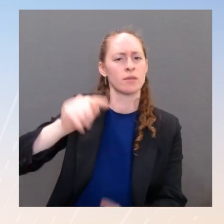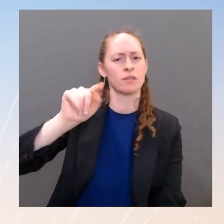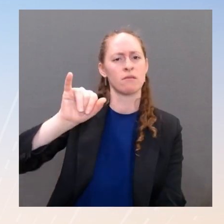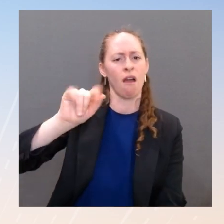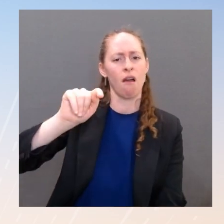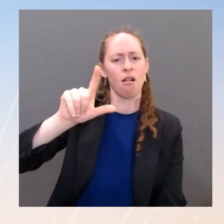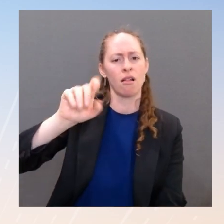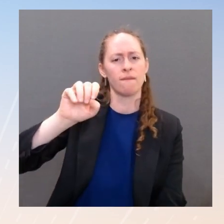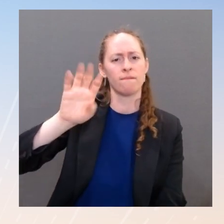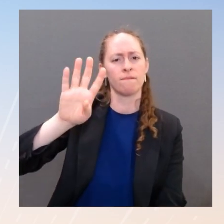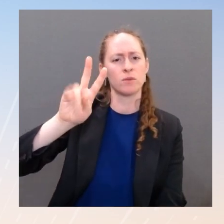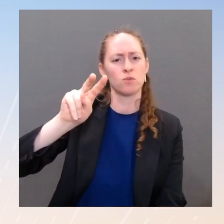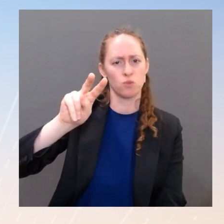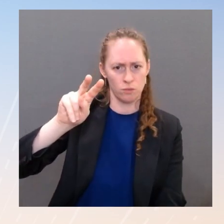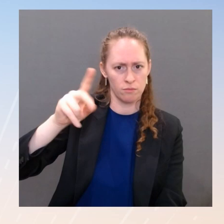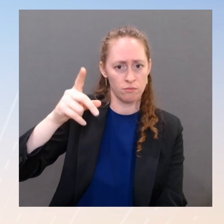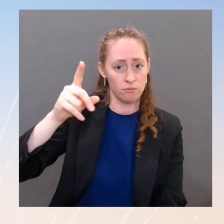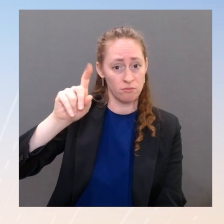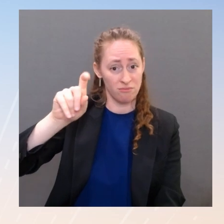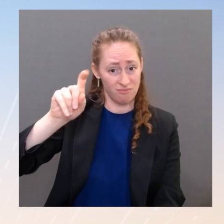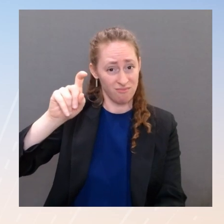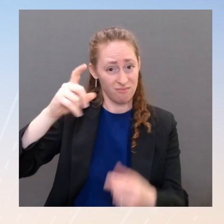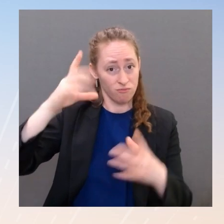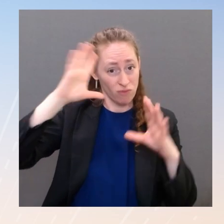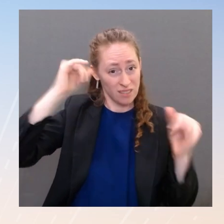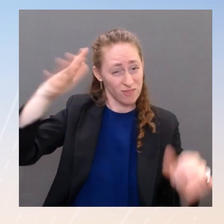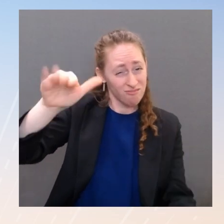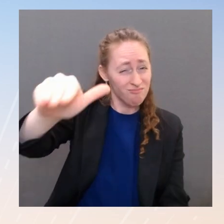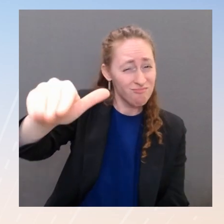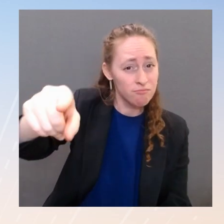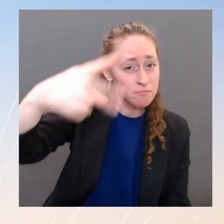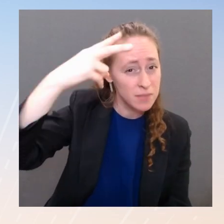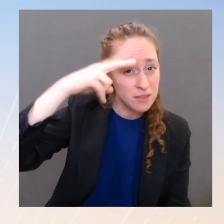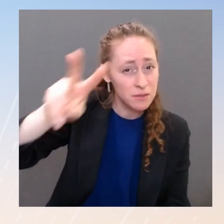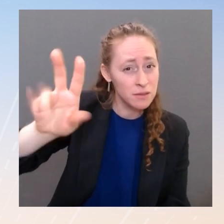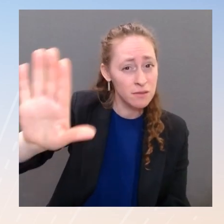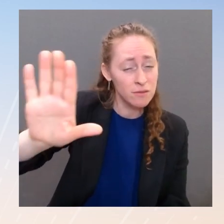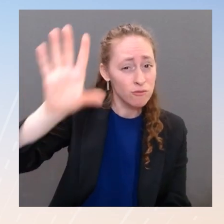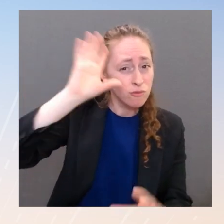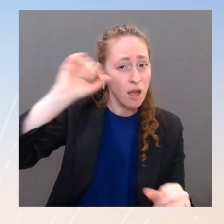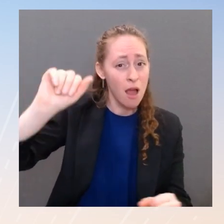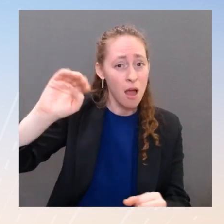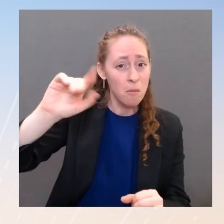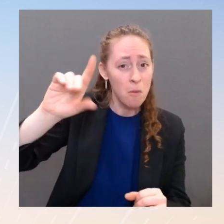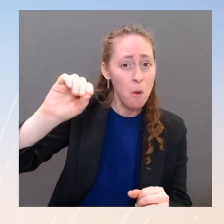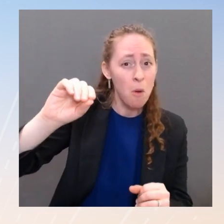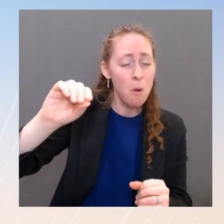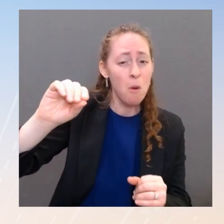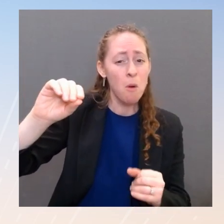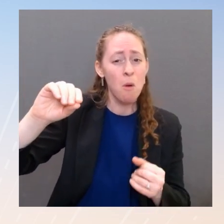Is the United States asking Mexico to increase troops on either their southern border or northern border?